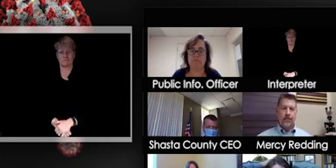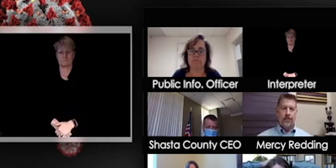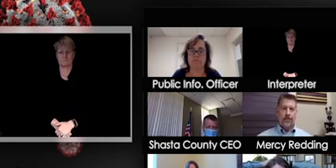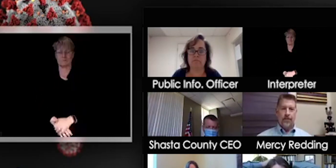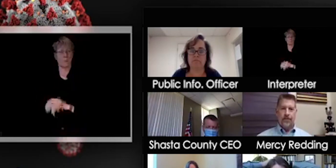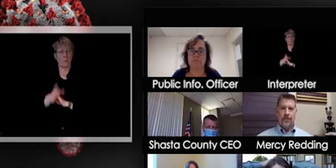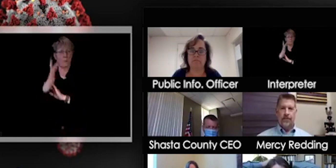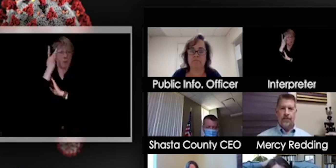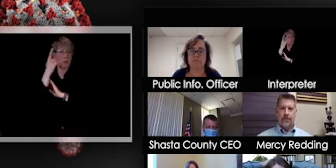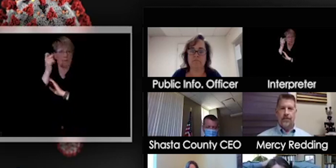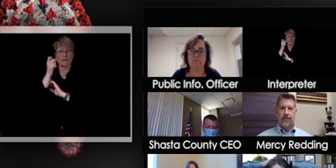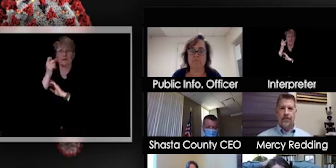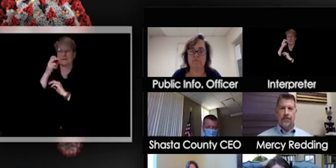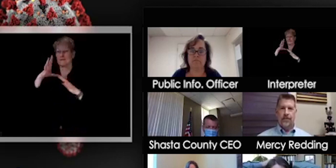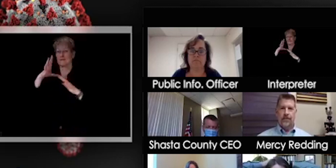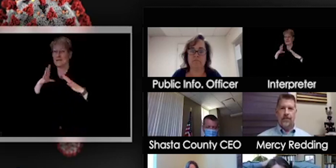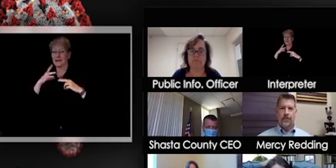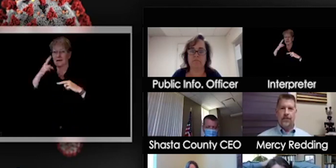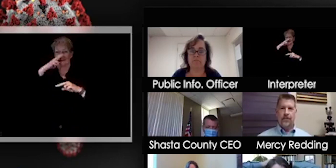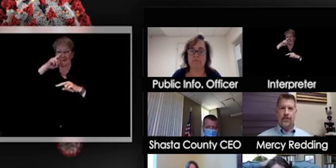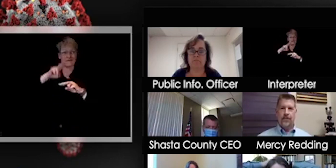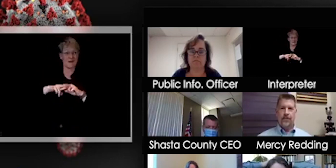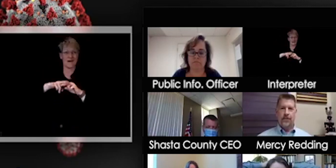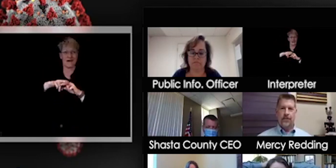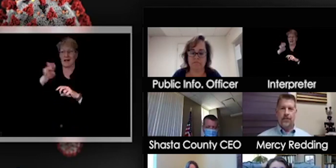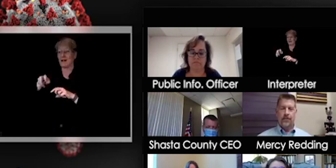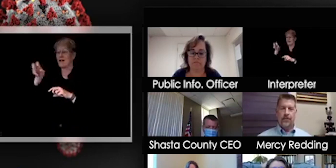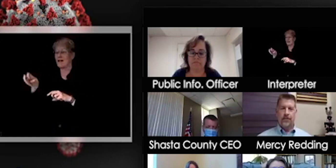especially going from high incidence areas to low incidence areas that created the risk